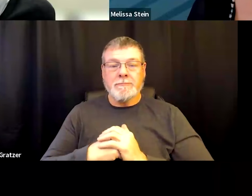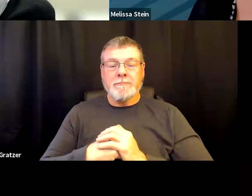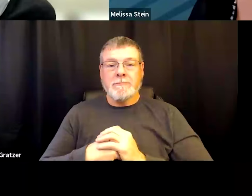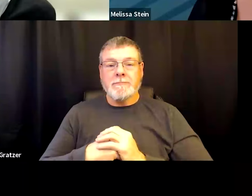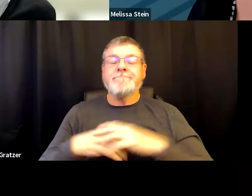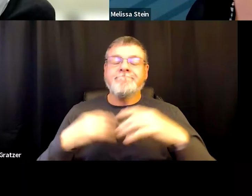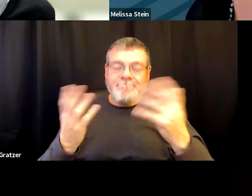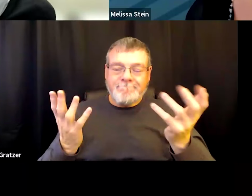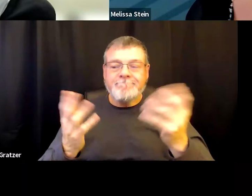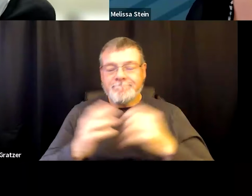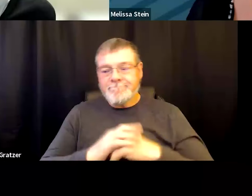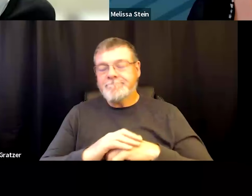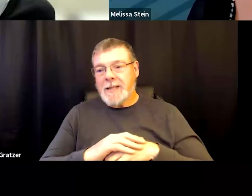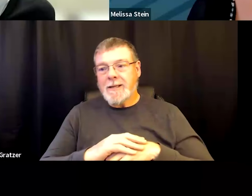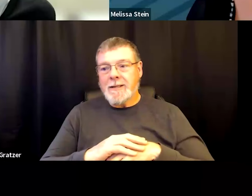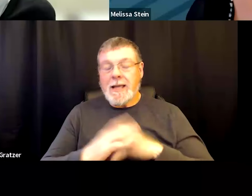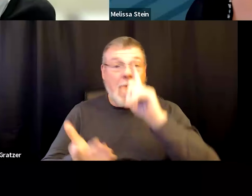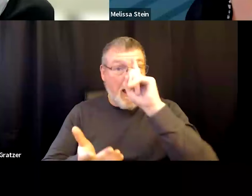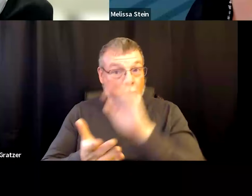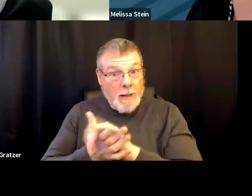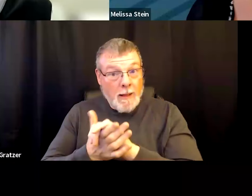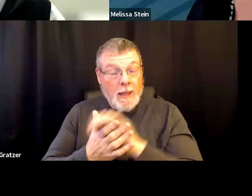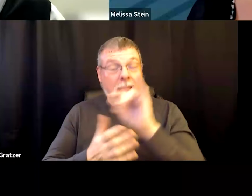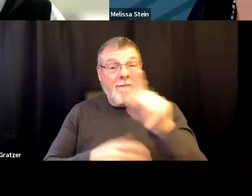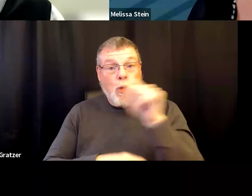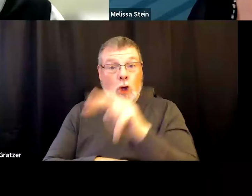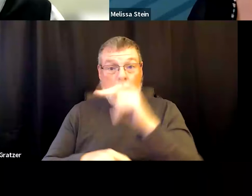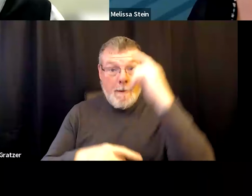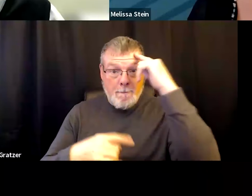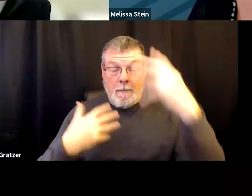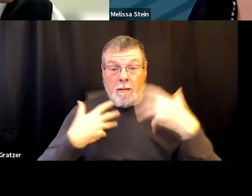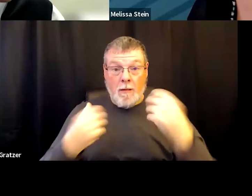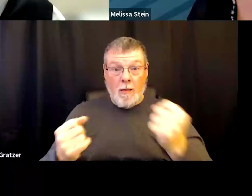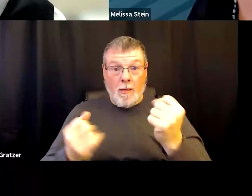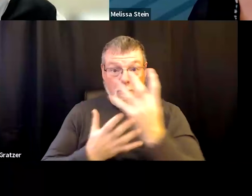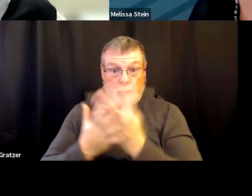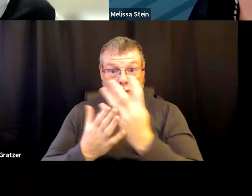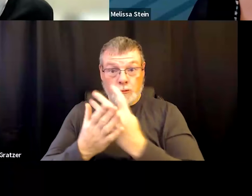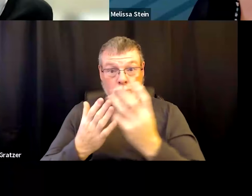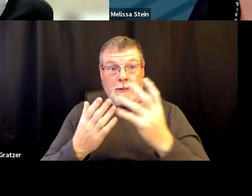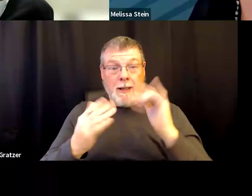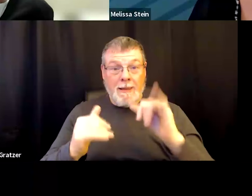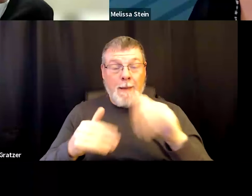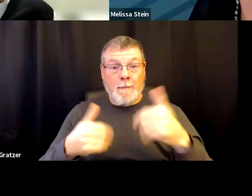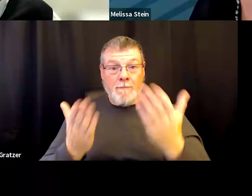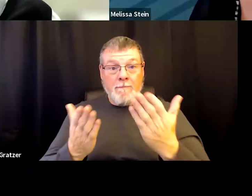Right, well, I believe if you look at the mental health screening instruments that were provided, we can go back on the,